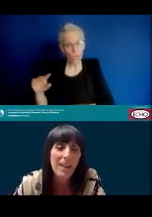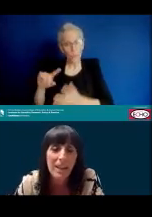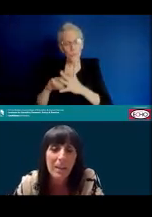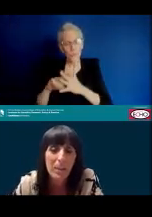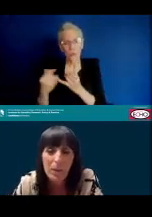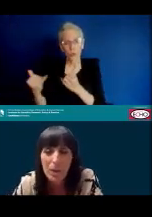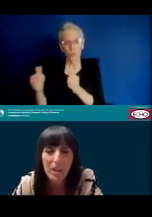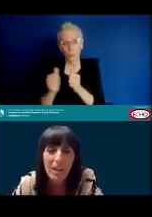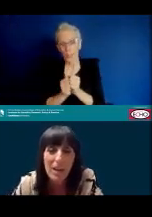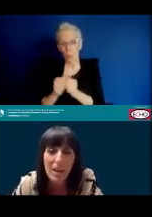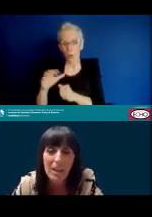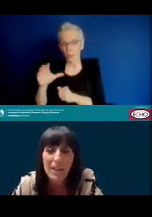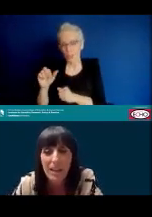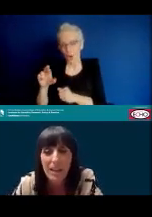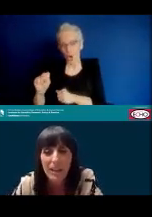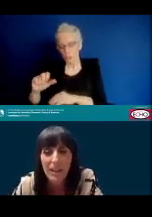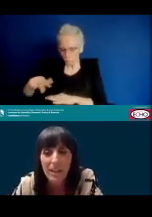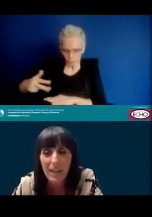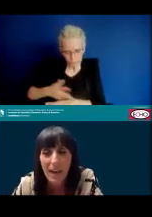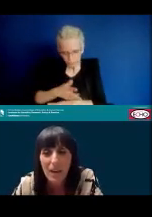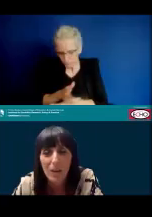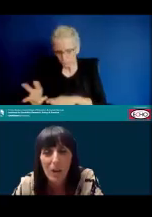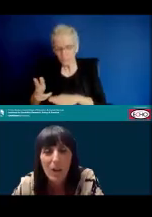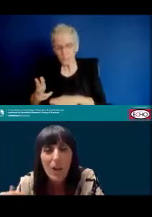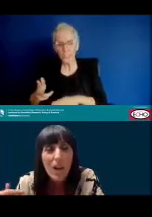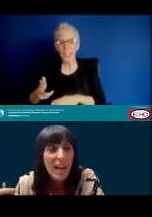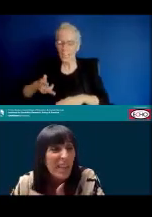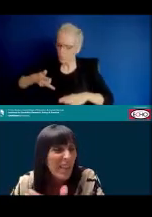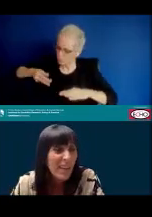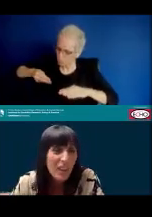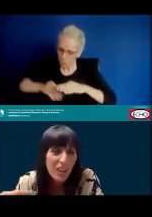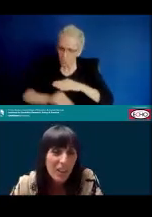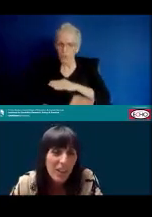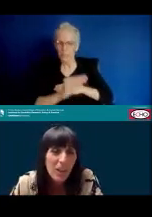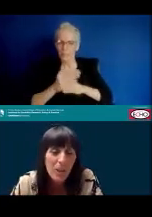he pushed the cars underneath the couch. That turned into a